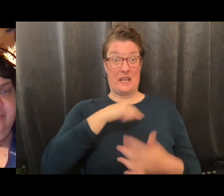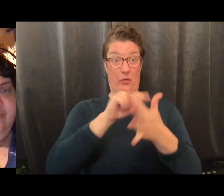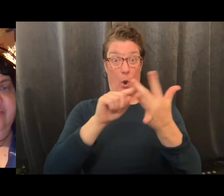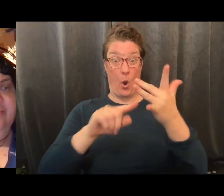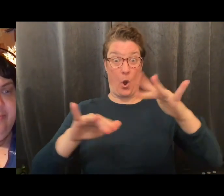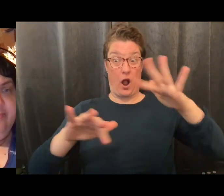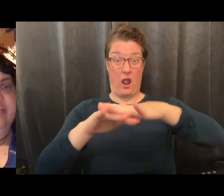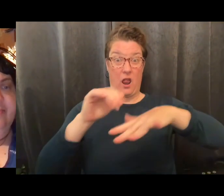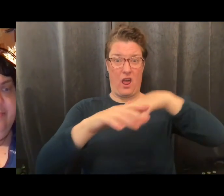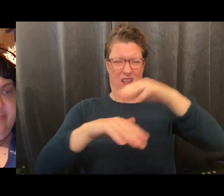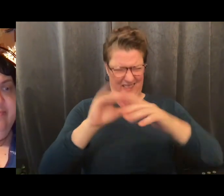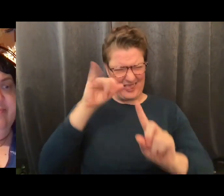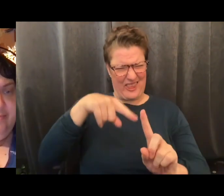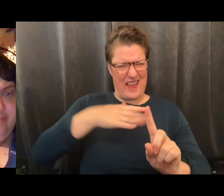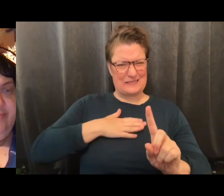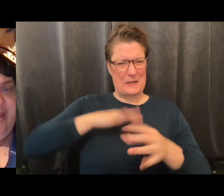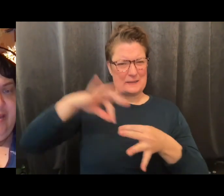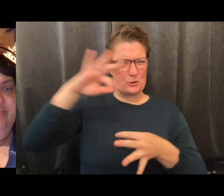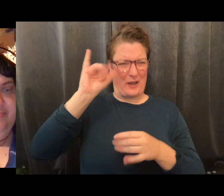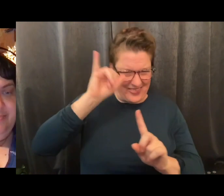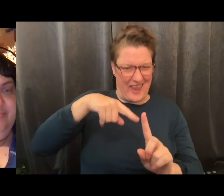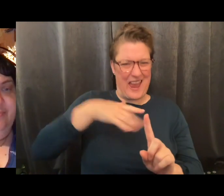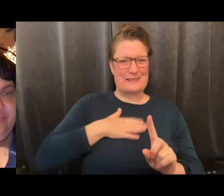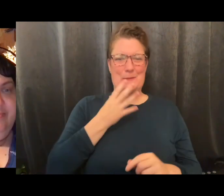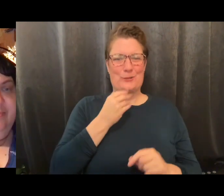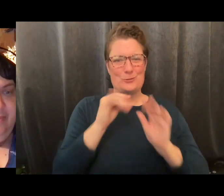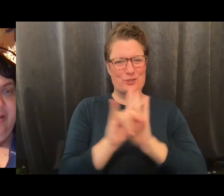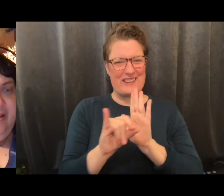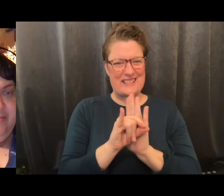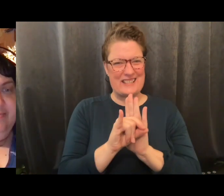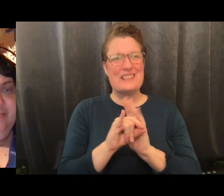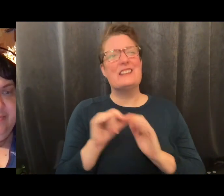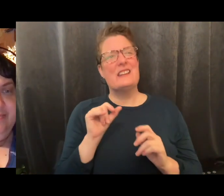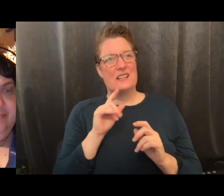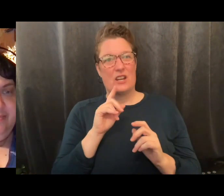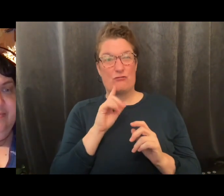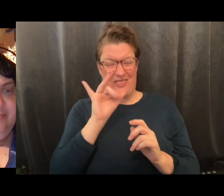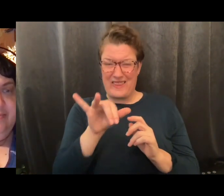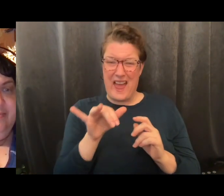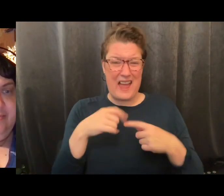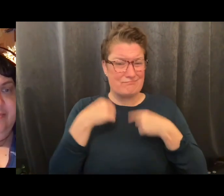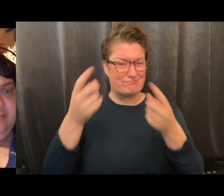That's my, and that it's been such a small niche before this, like, you know,